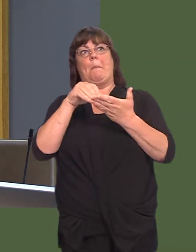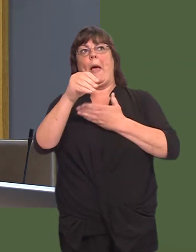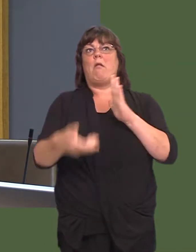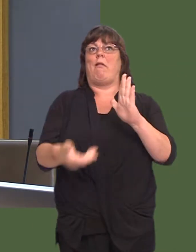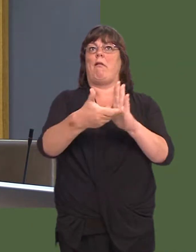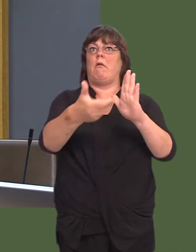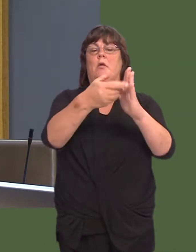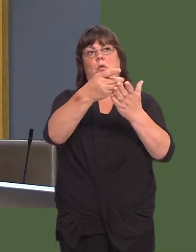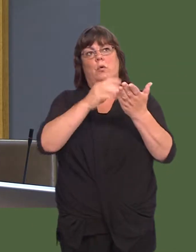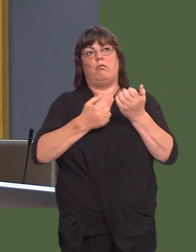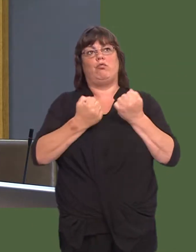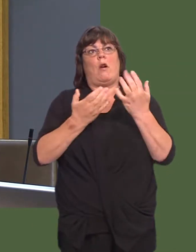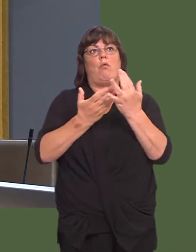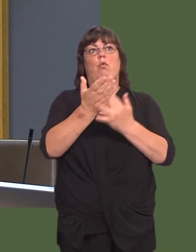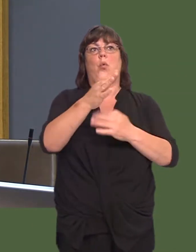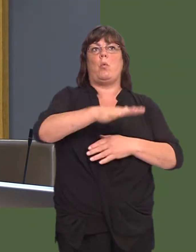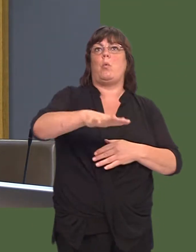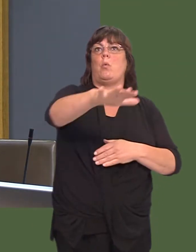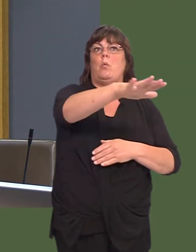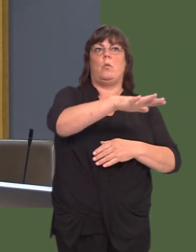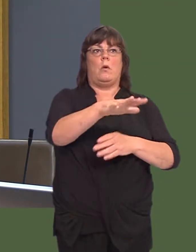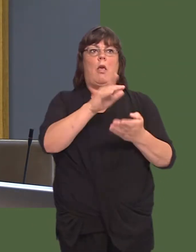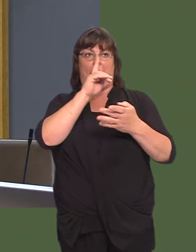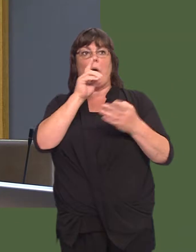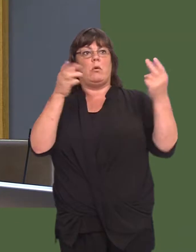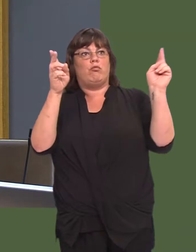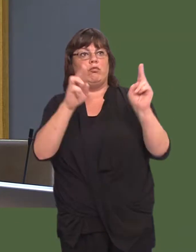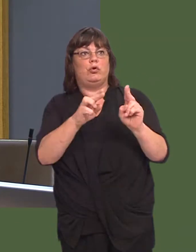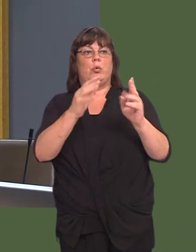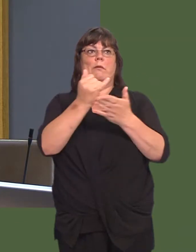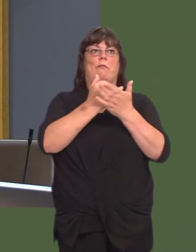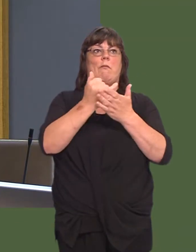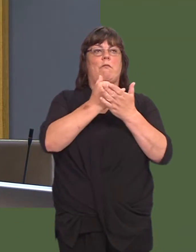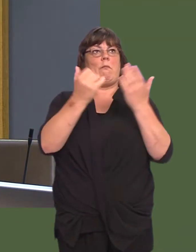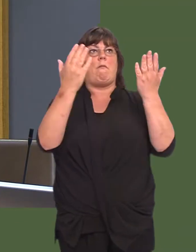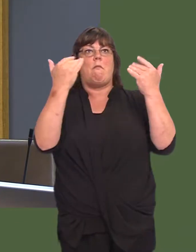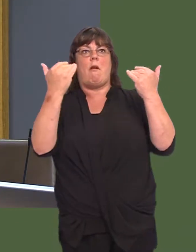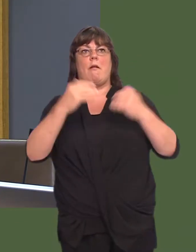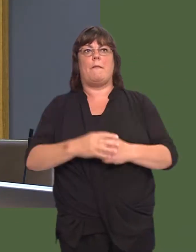Obviously, this would be the thing that would make the biggest impact on cutting pollution,